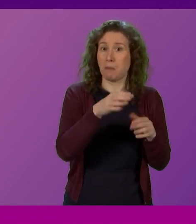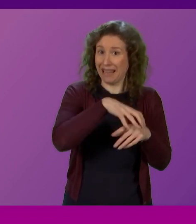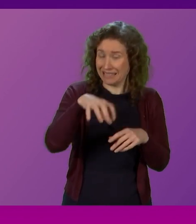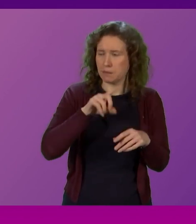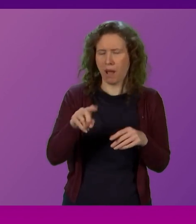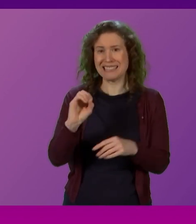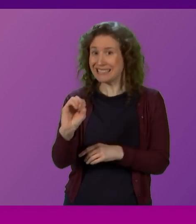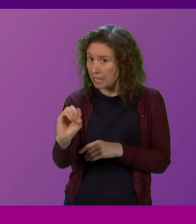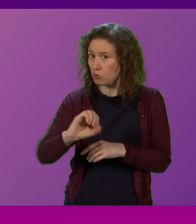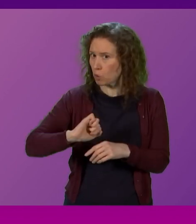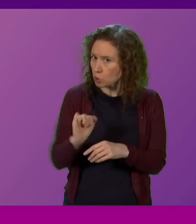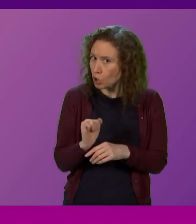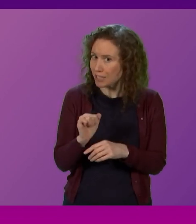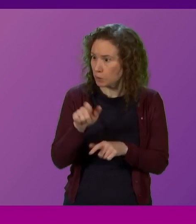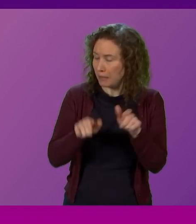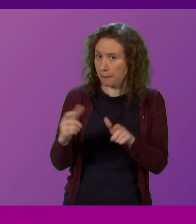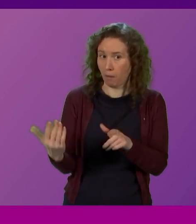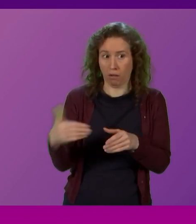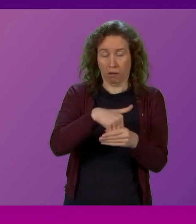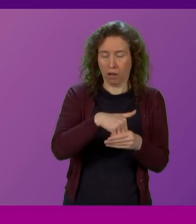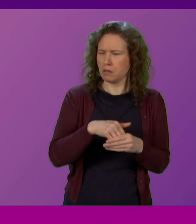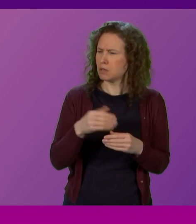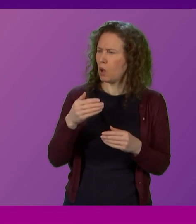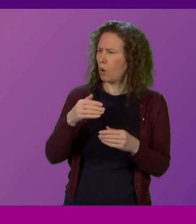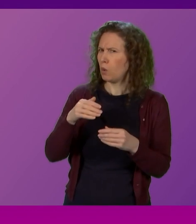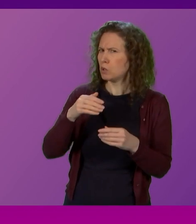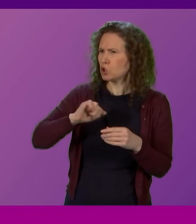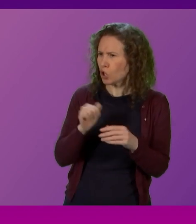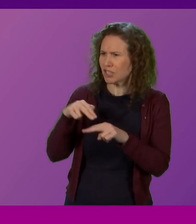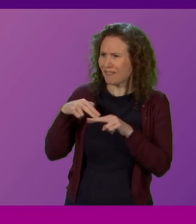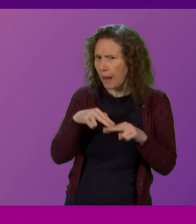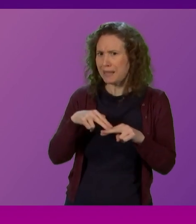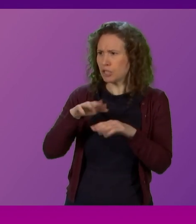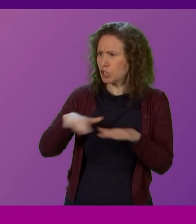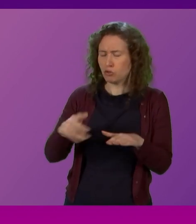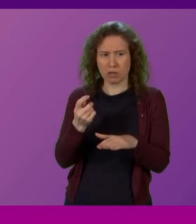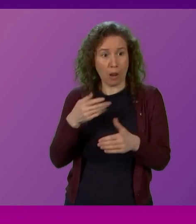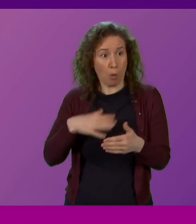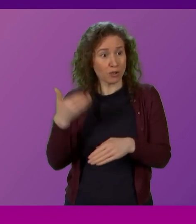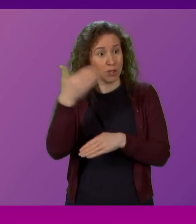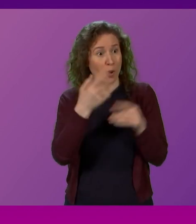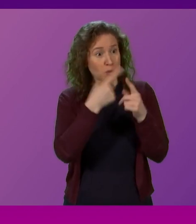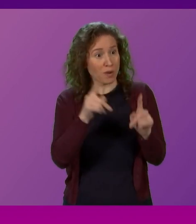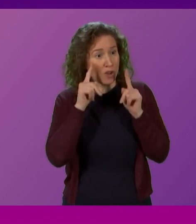For Scottish pupils from ordinary families and an average school, the doors are closed, no matter their mind or endeavour.